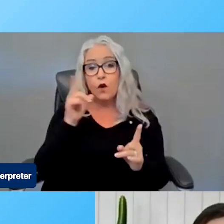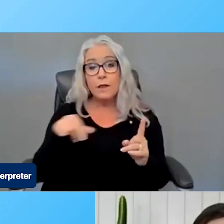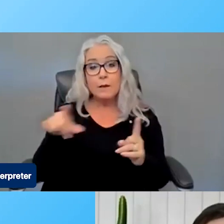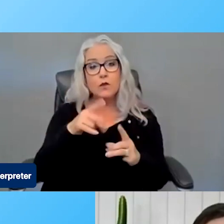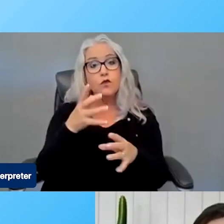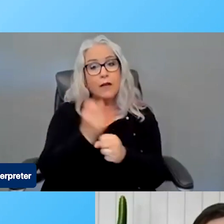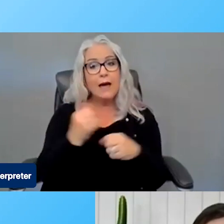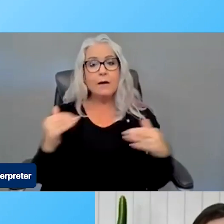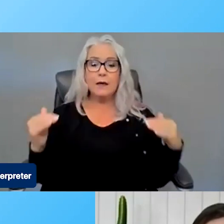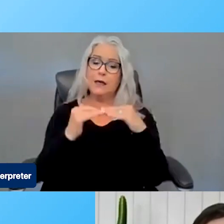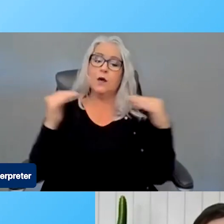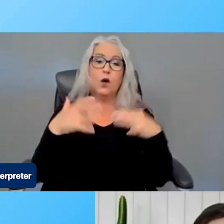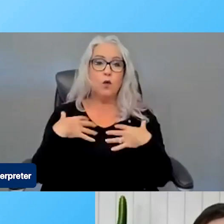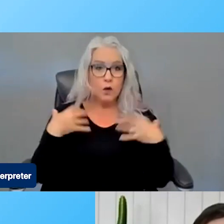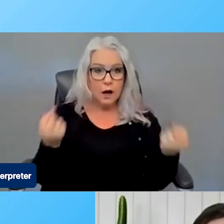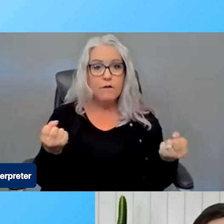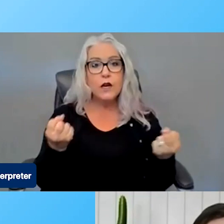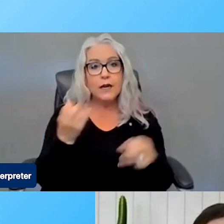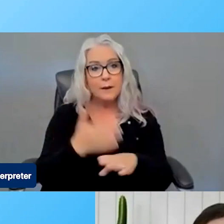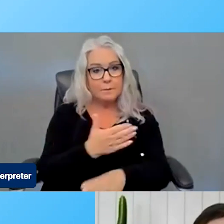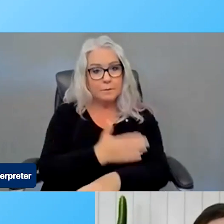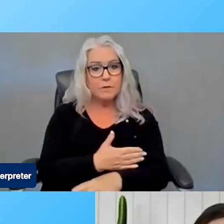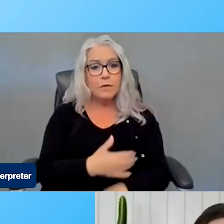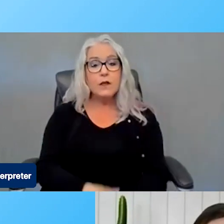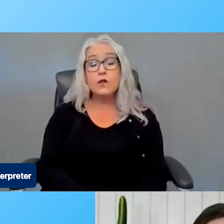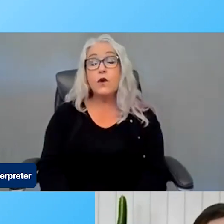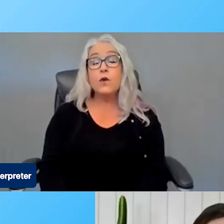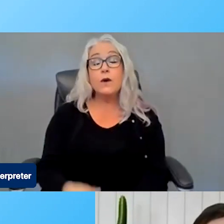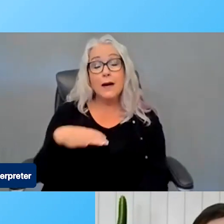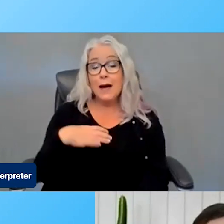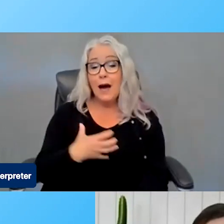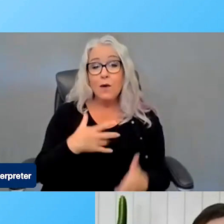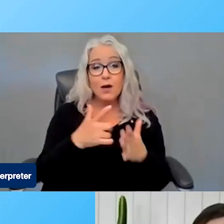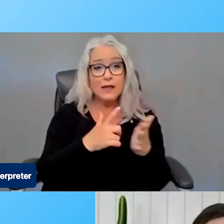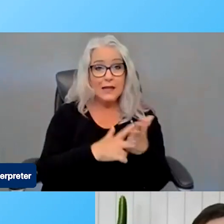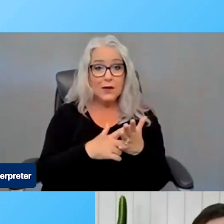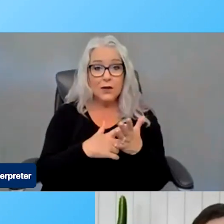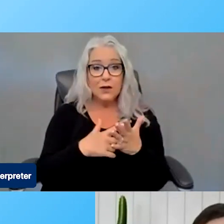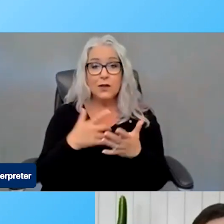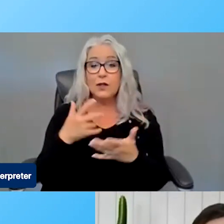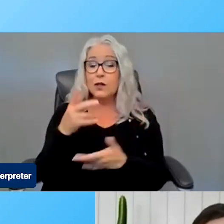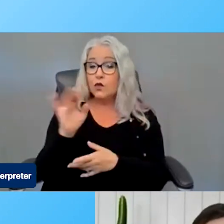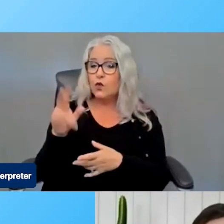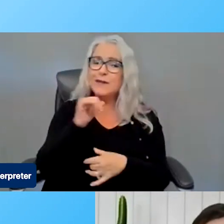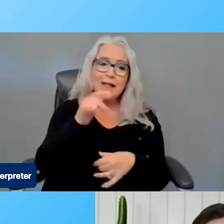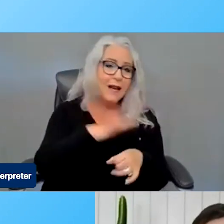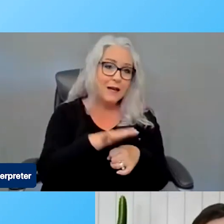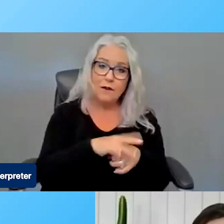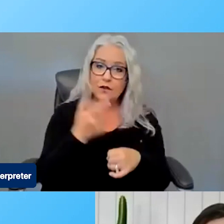So our world is to understand as lawyers that our legal tools are not enough to bring that change to the table and that is why we do advocacy work.